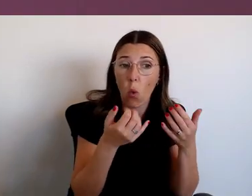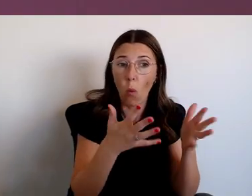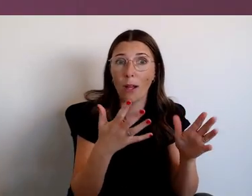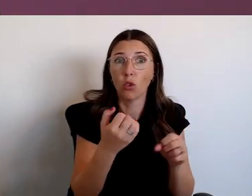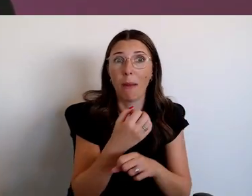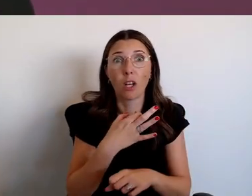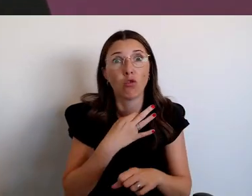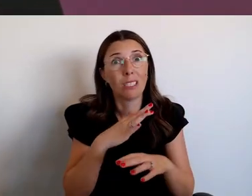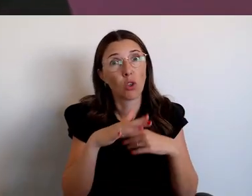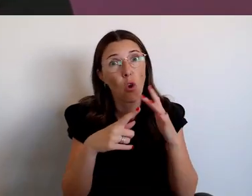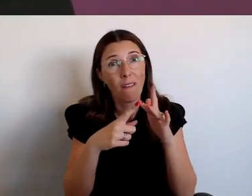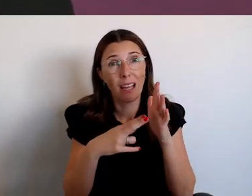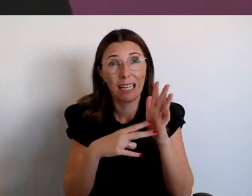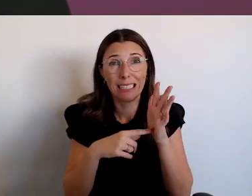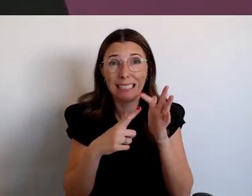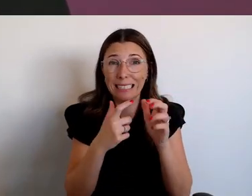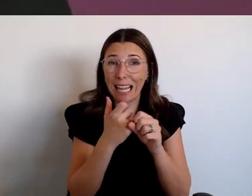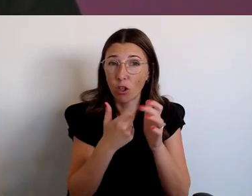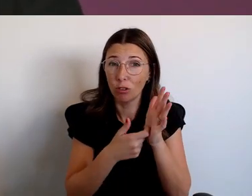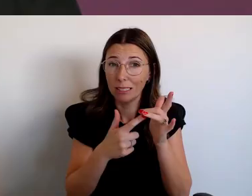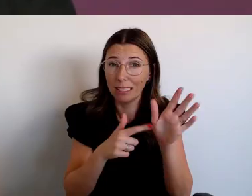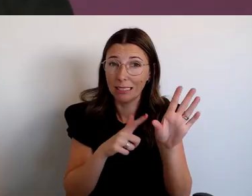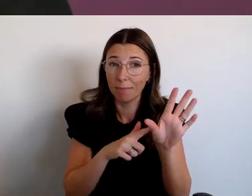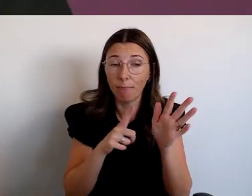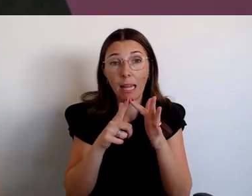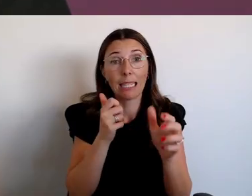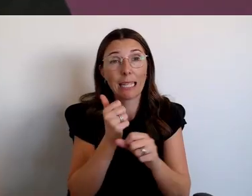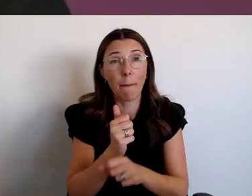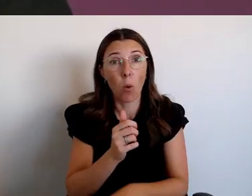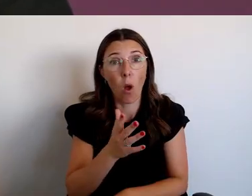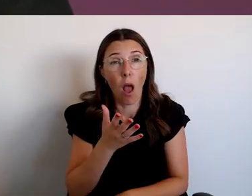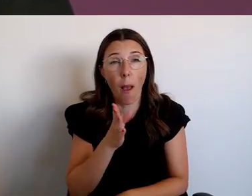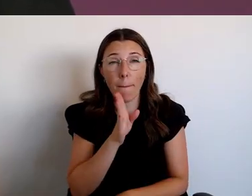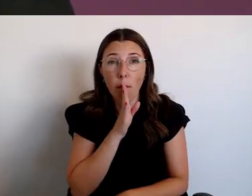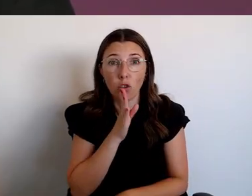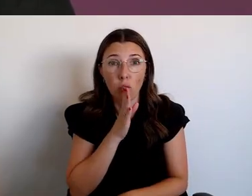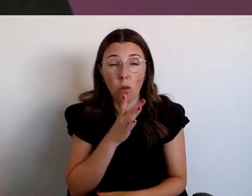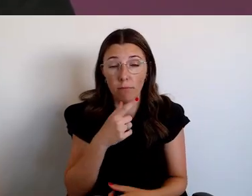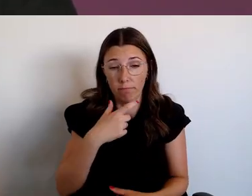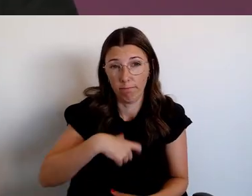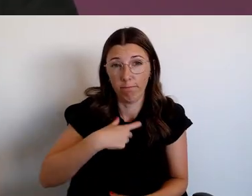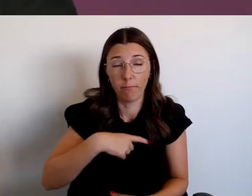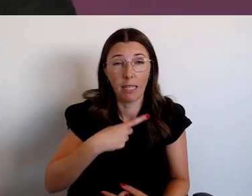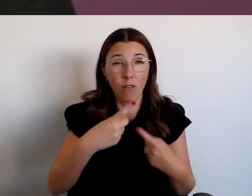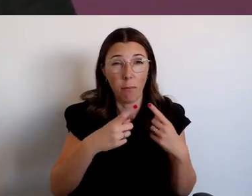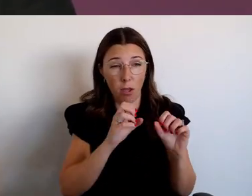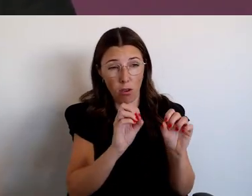For example, input of sensitive personal information into an open AI system is not only a breach